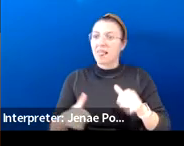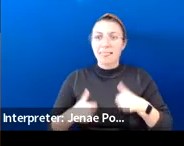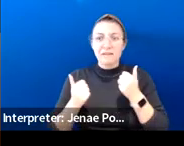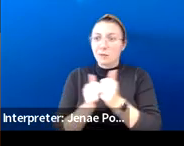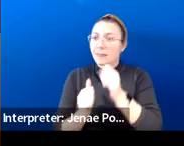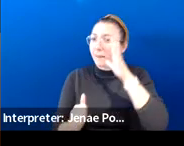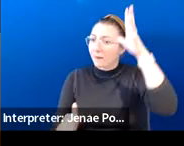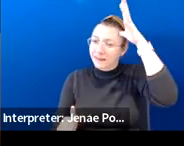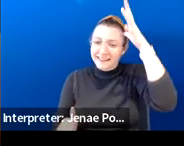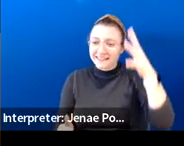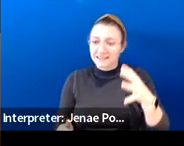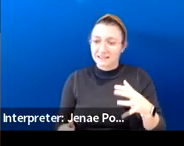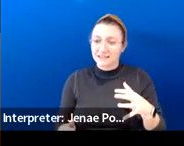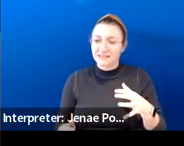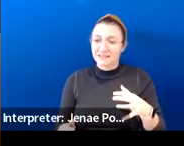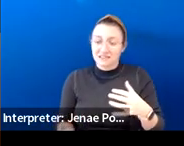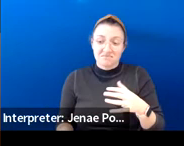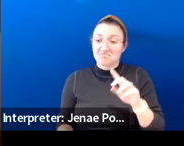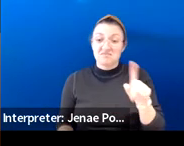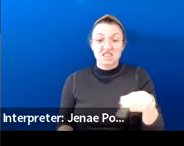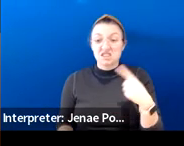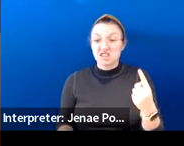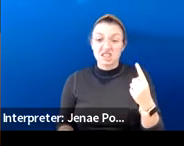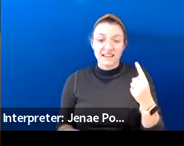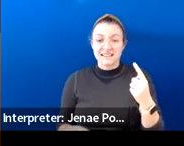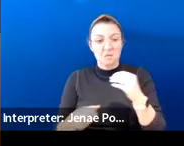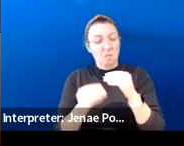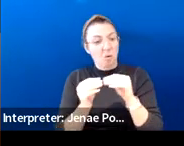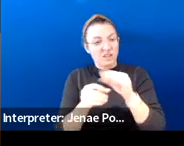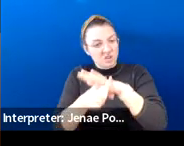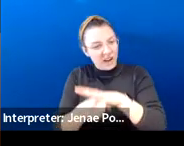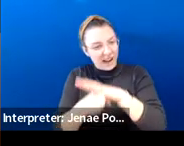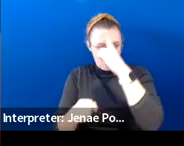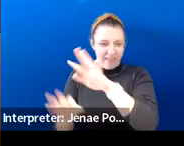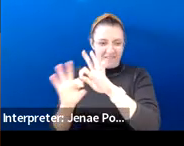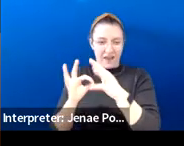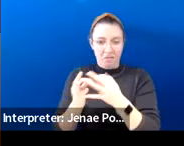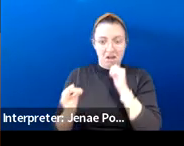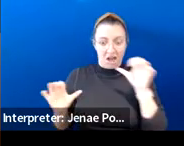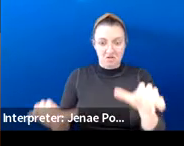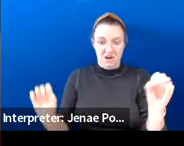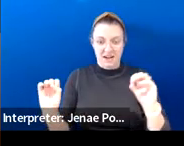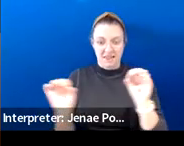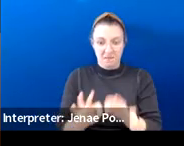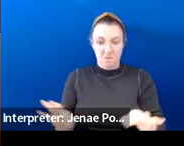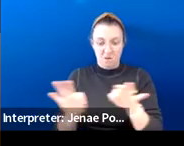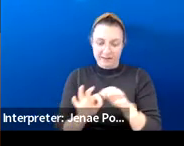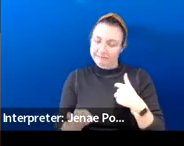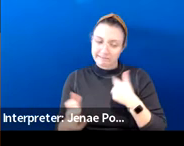you know, not doing anything except creating more stress upon their families. And for me, that was just something that I didn't want to bring to my family with.